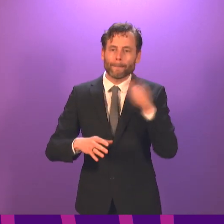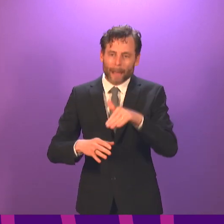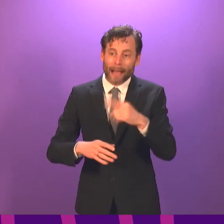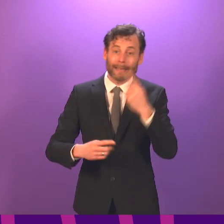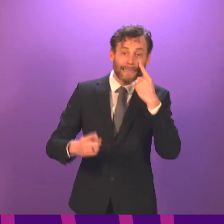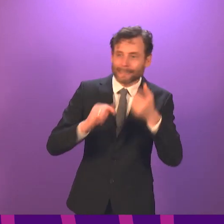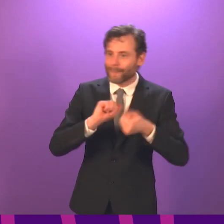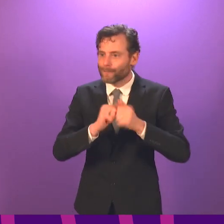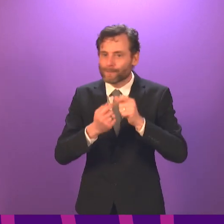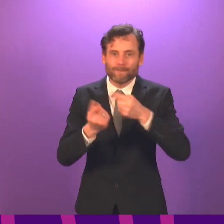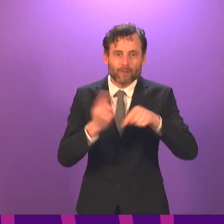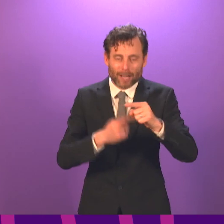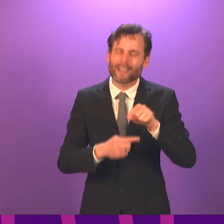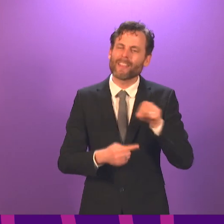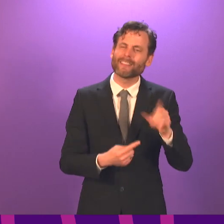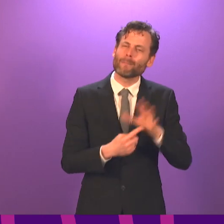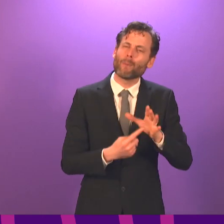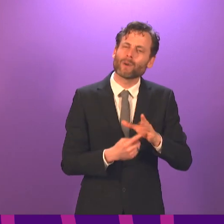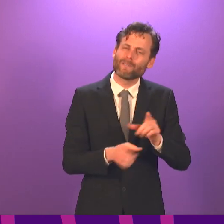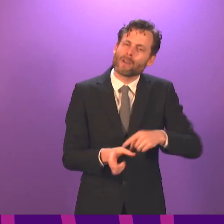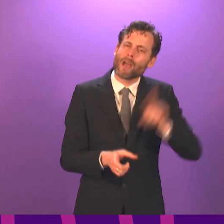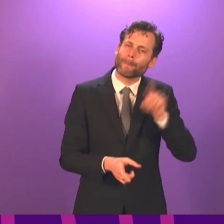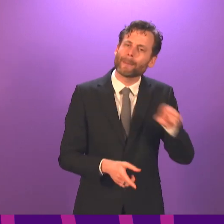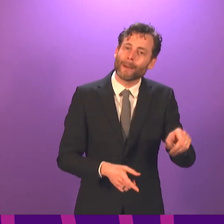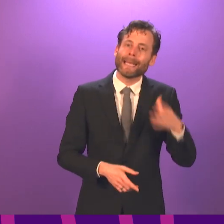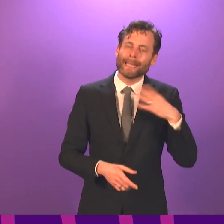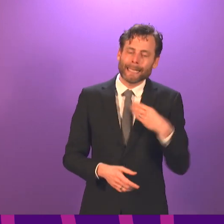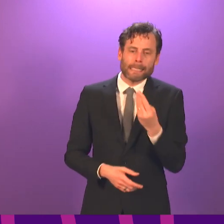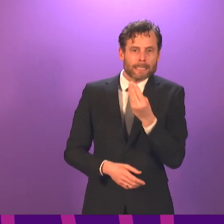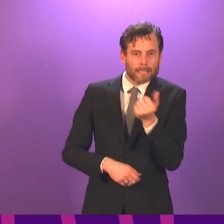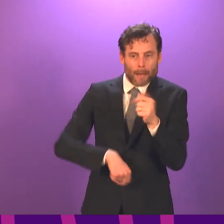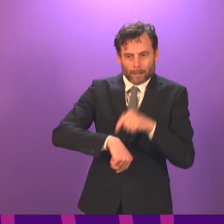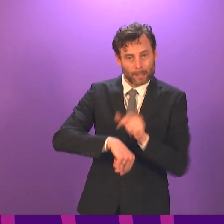is important for the wellbeing of young people, as well as for education.